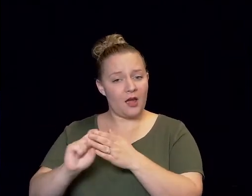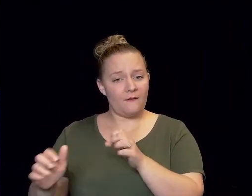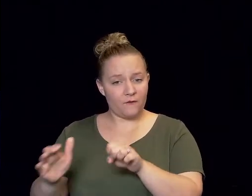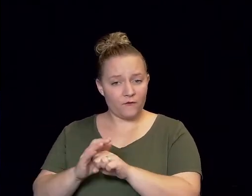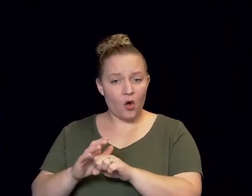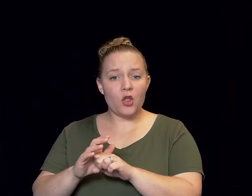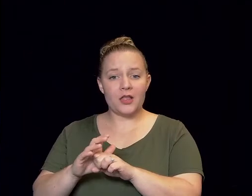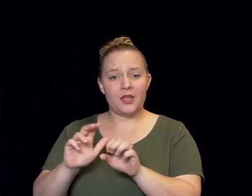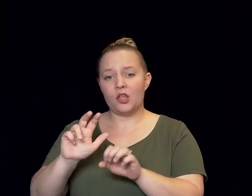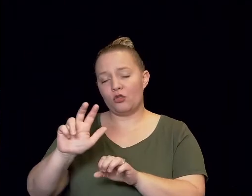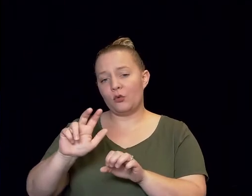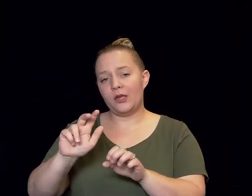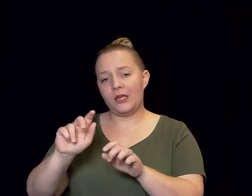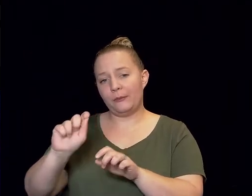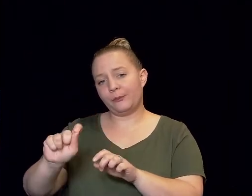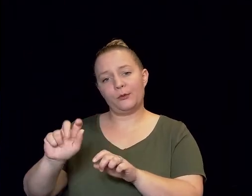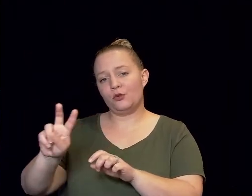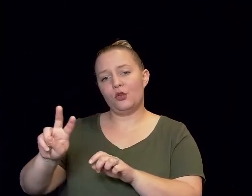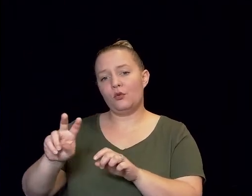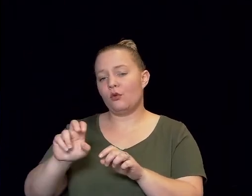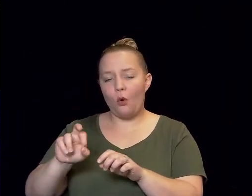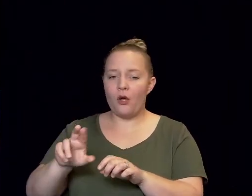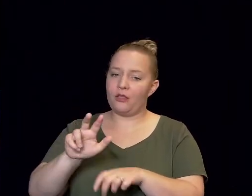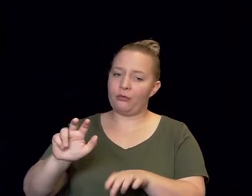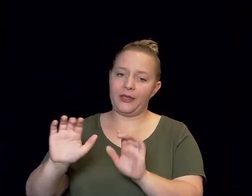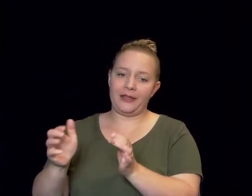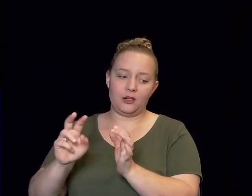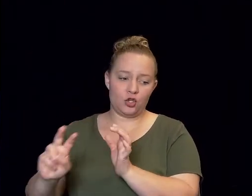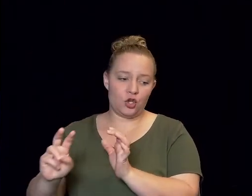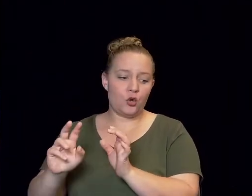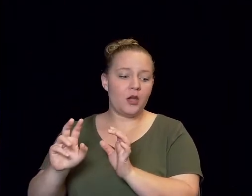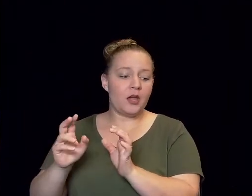this or you don't have to write that out at all. If we already know 3 times 2, which hopefully we all